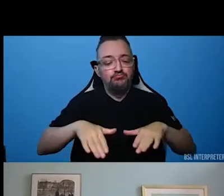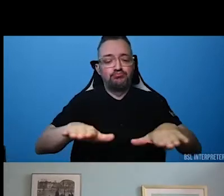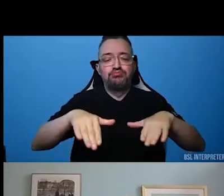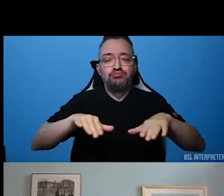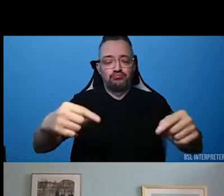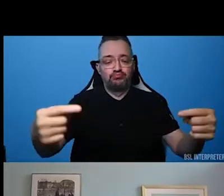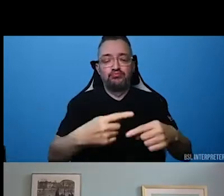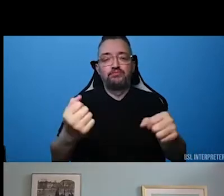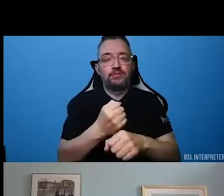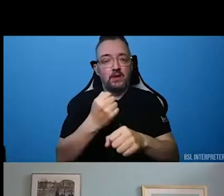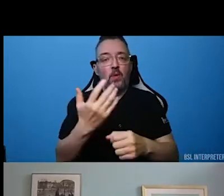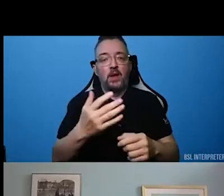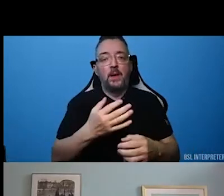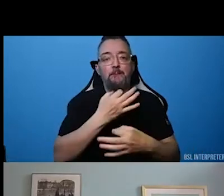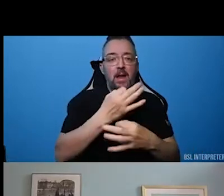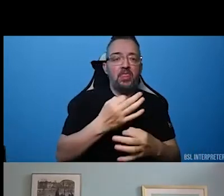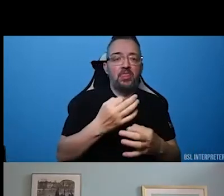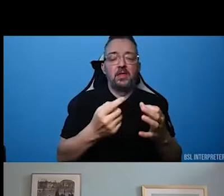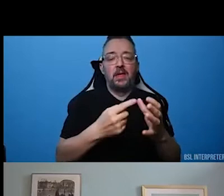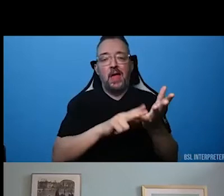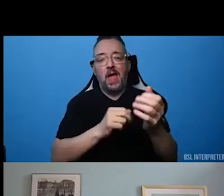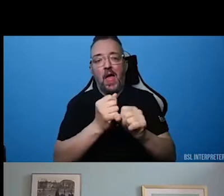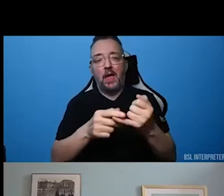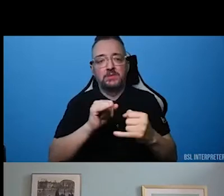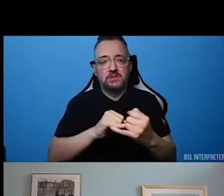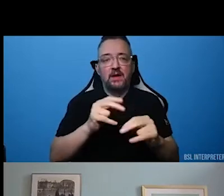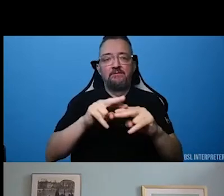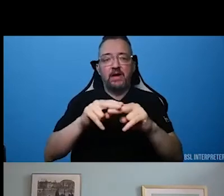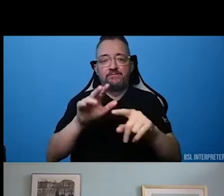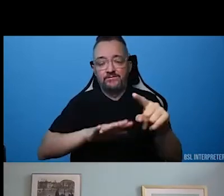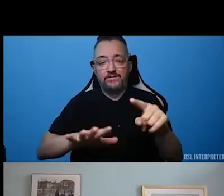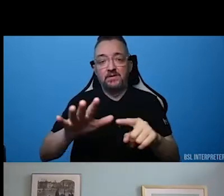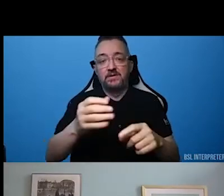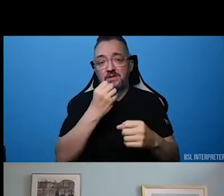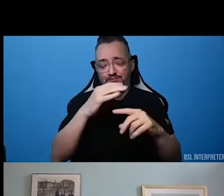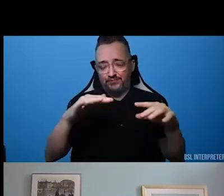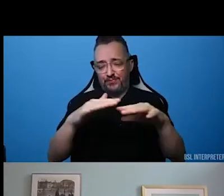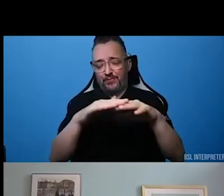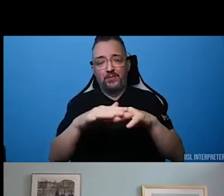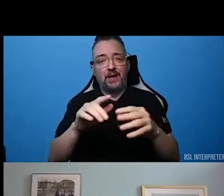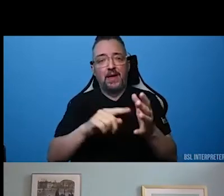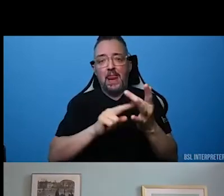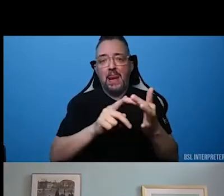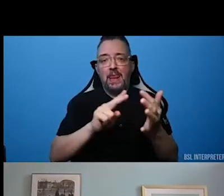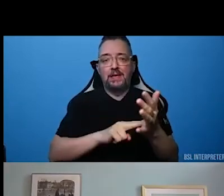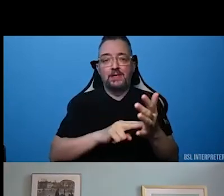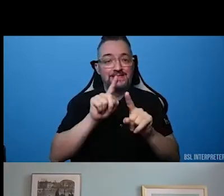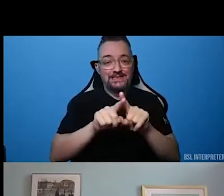they could produce this very very fine gorgeous linen, like the kind that we saw in the christening gown.